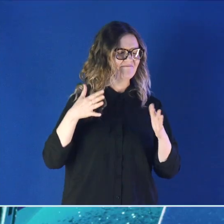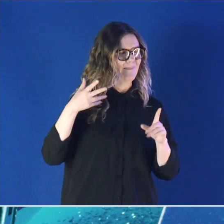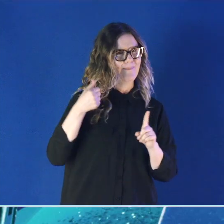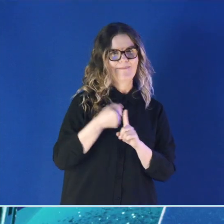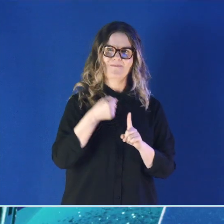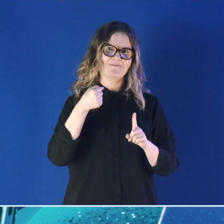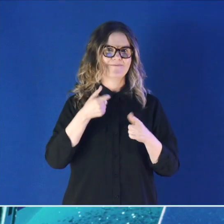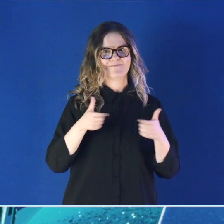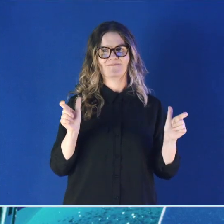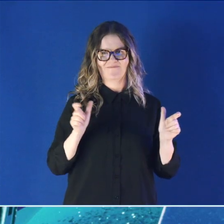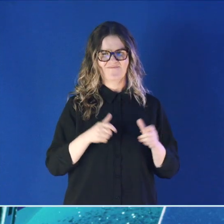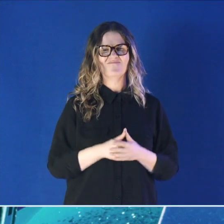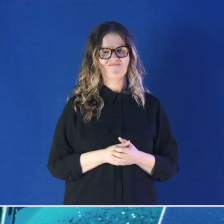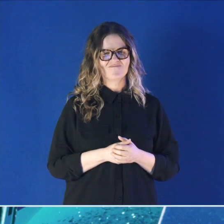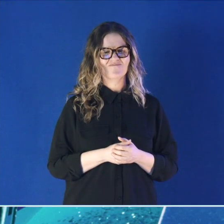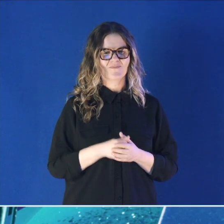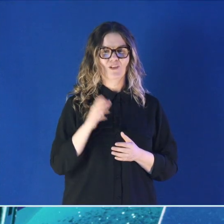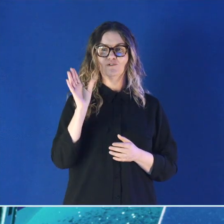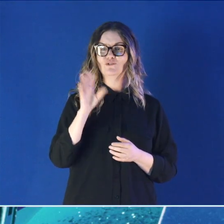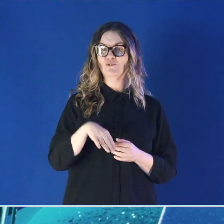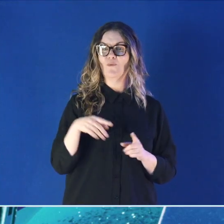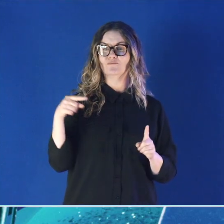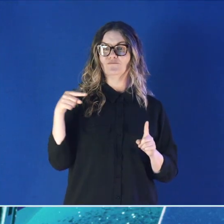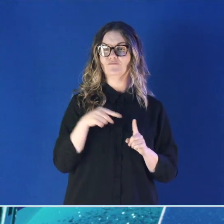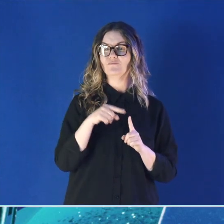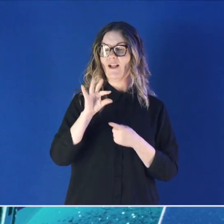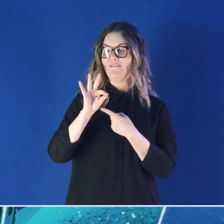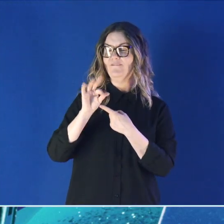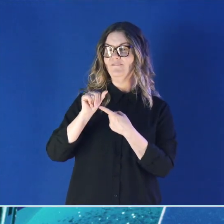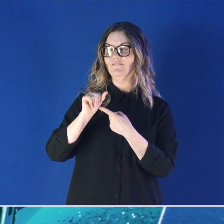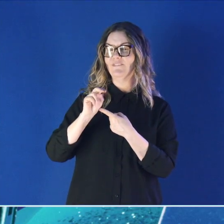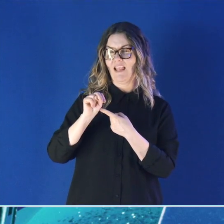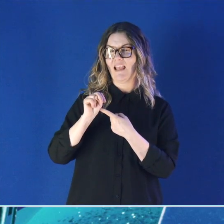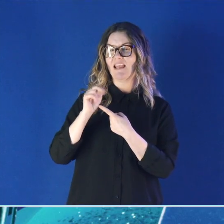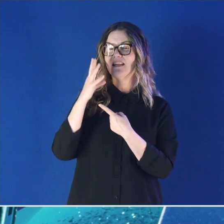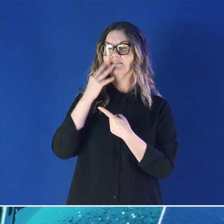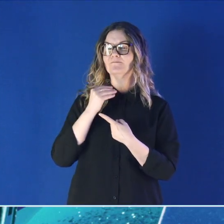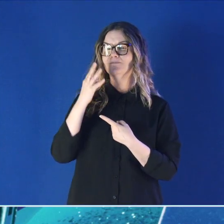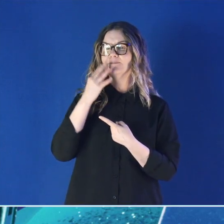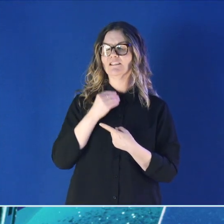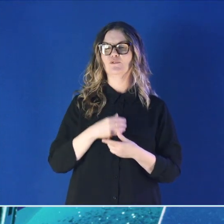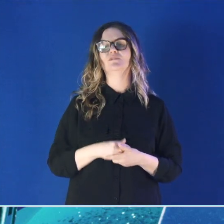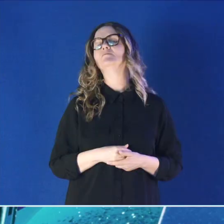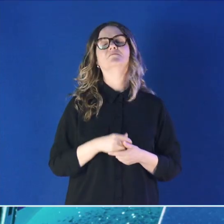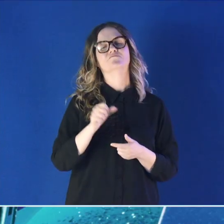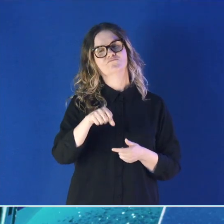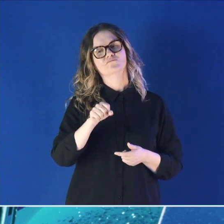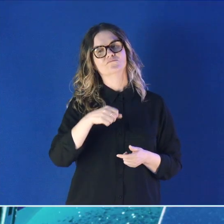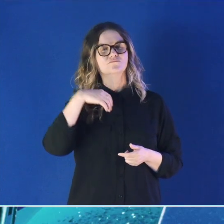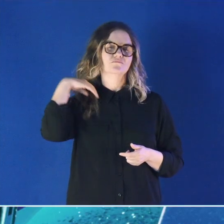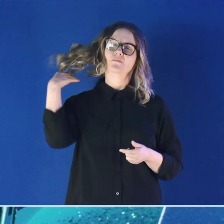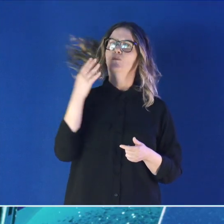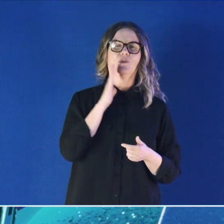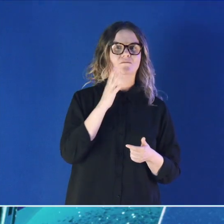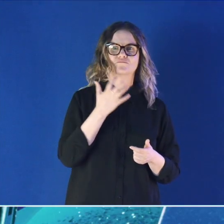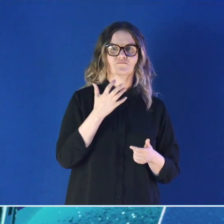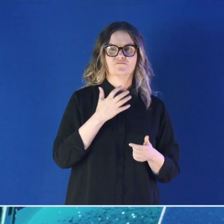and how broad that will be is so exciting, and I can't wait. When I think about fan experience, I am hard pressed